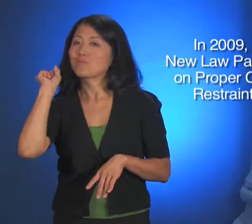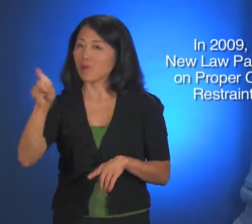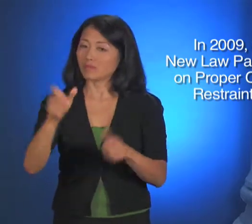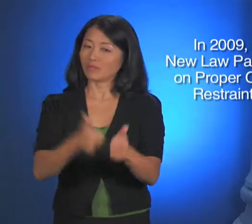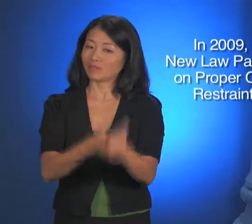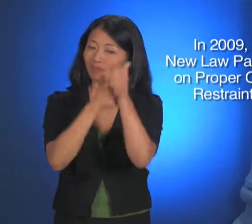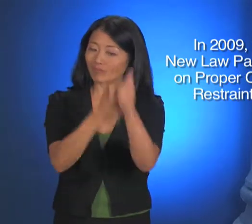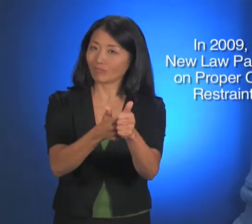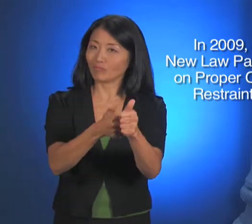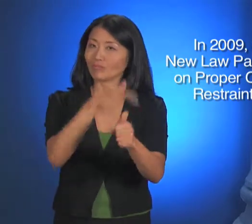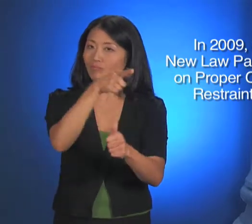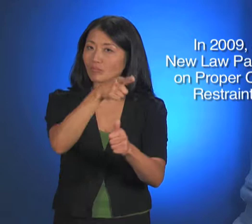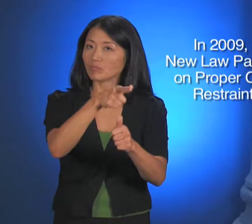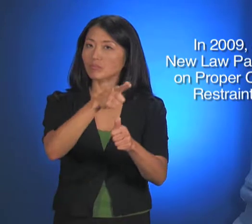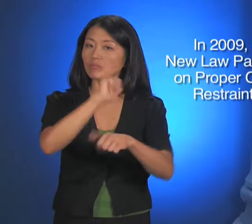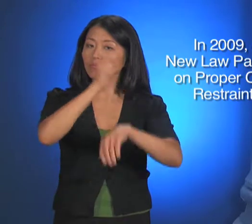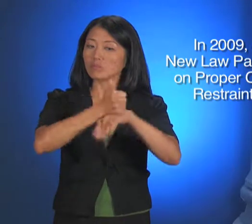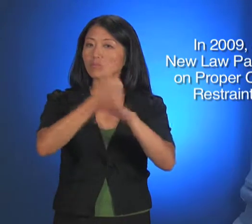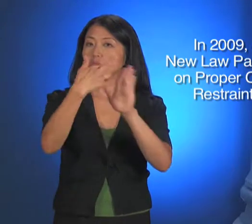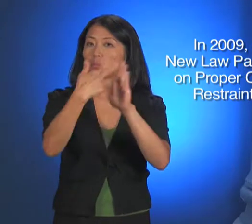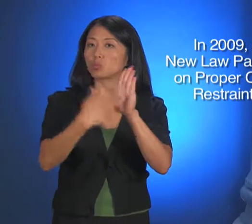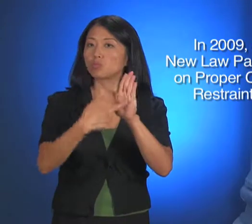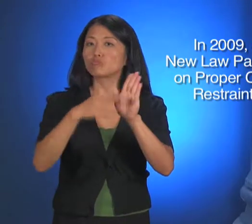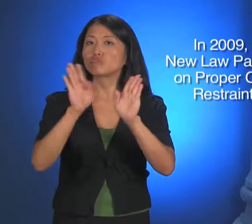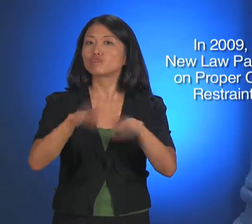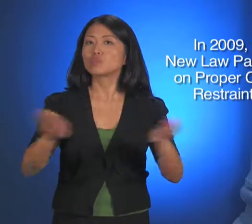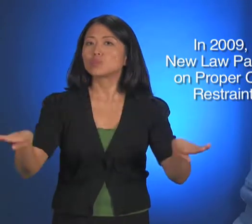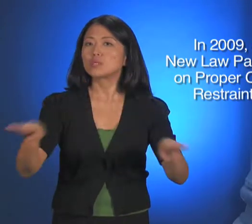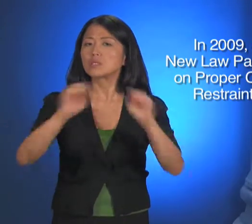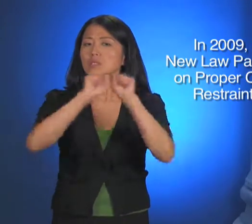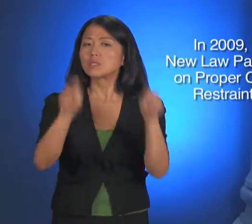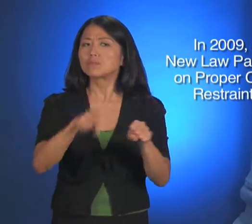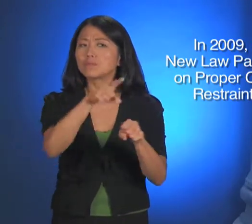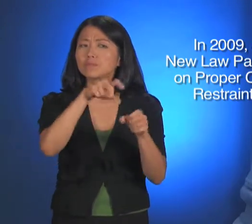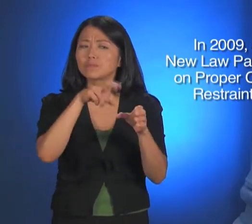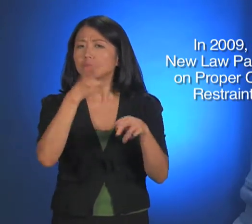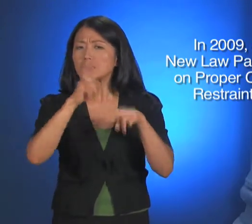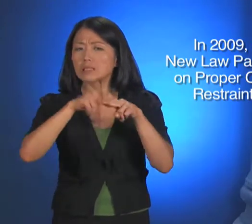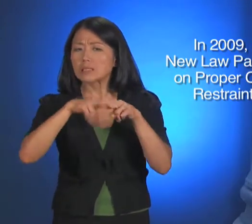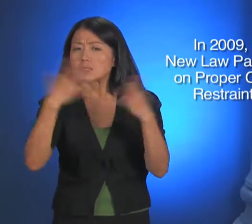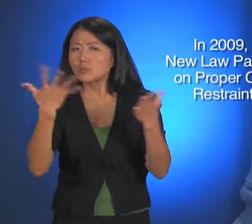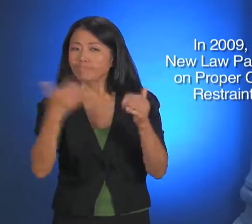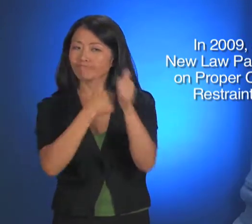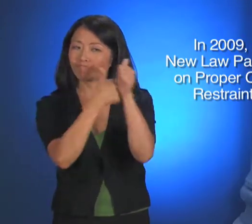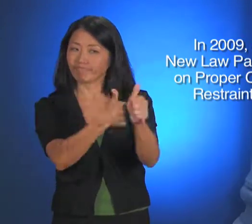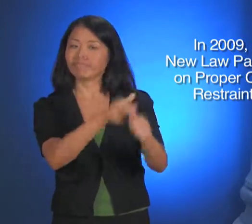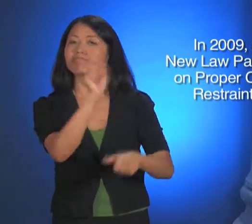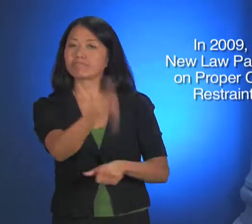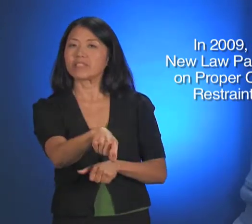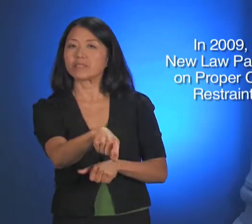to use a proper child restraint system for each child.